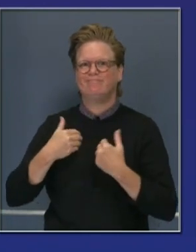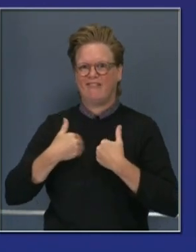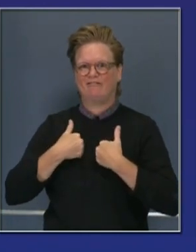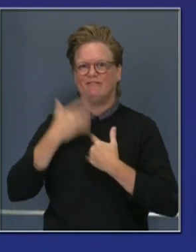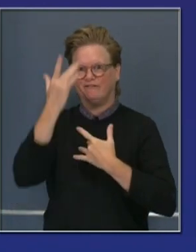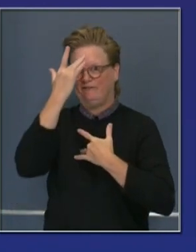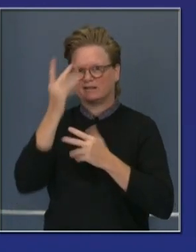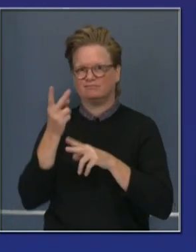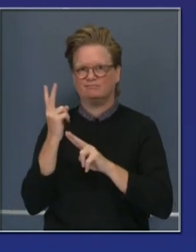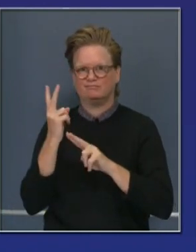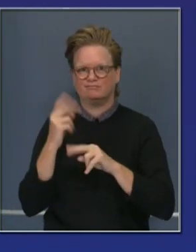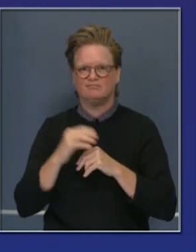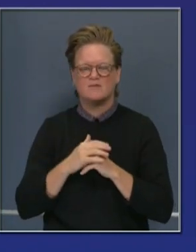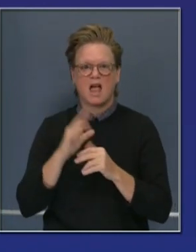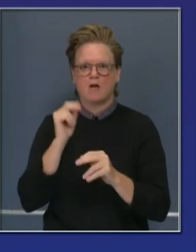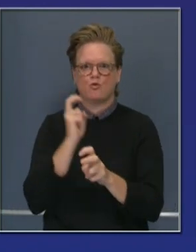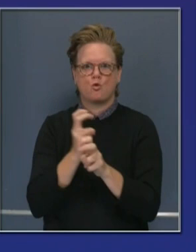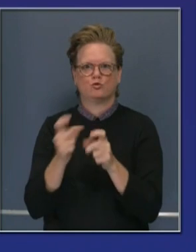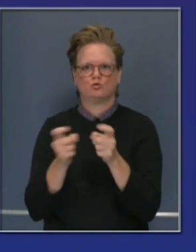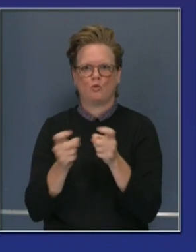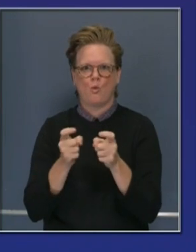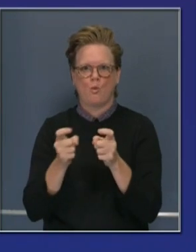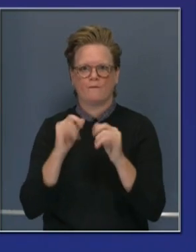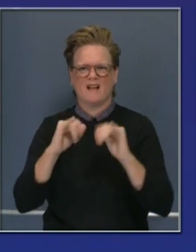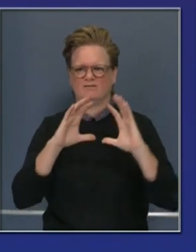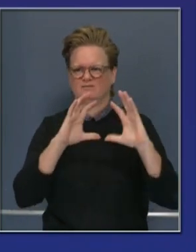CATEGORY. AS THE WIDTH SPREAD AS IT